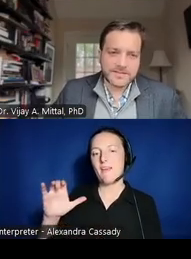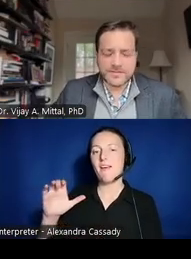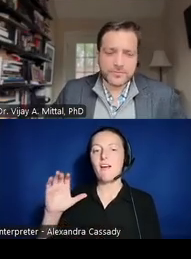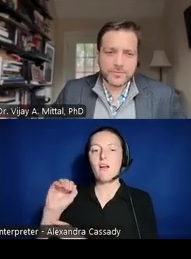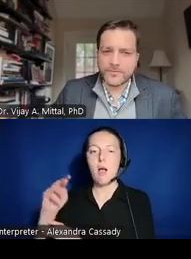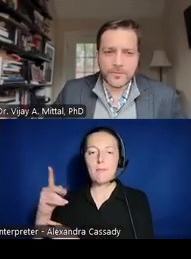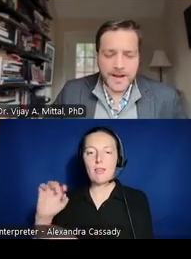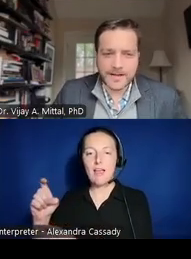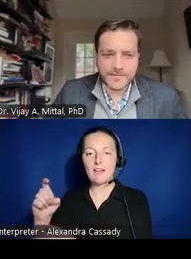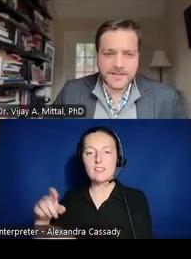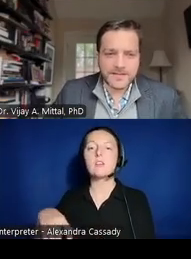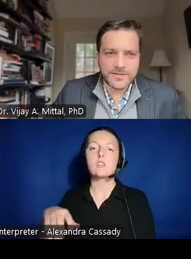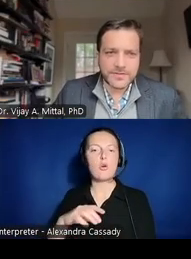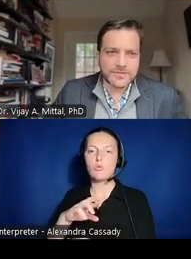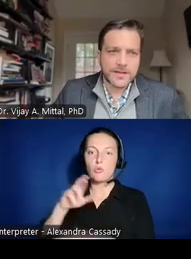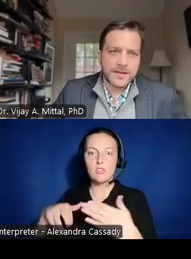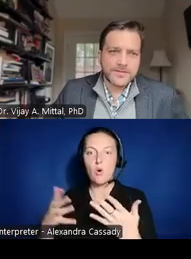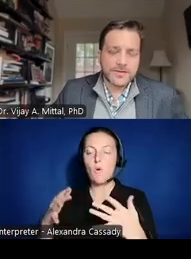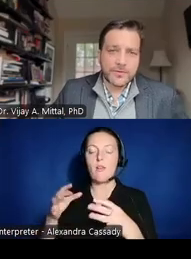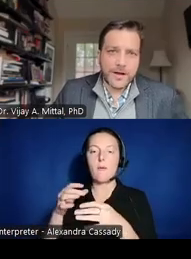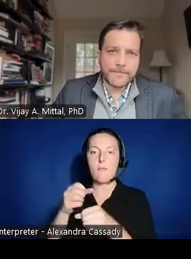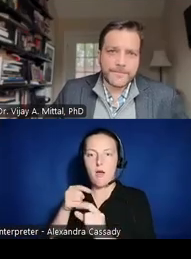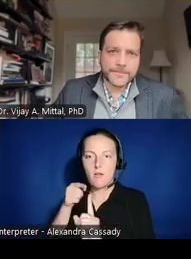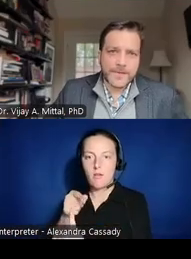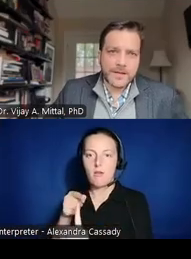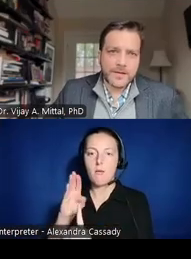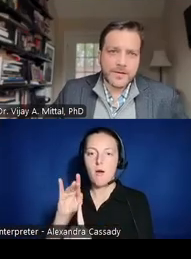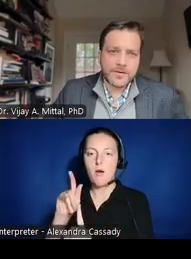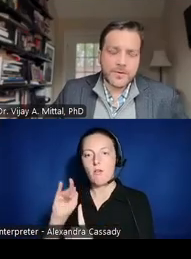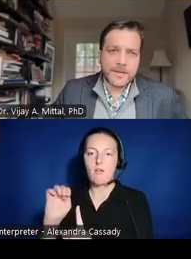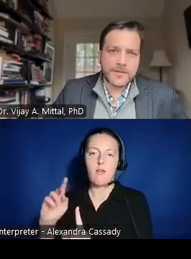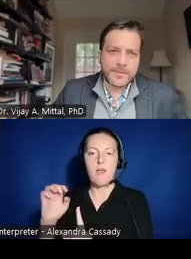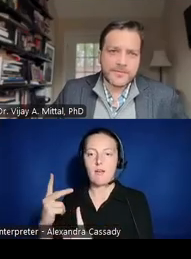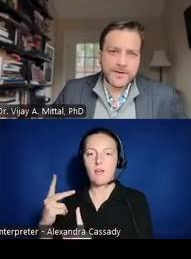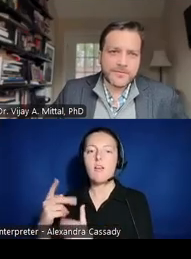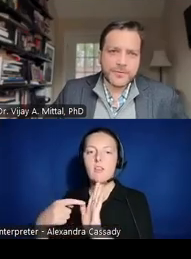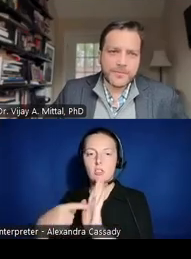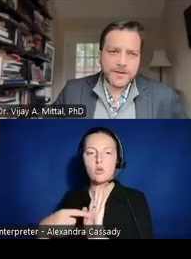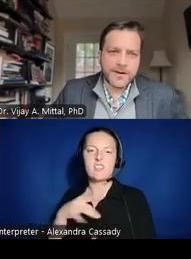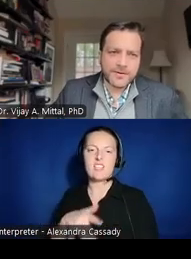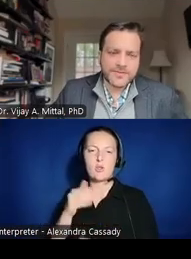to to a variety of these kinds of issues. So um you know and there have been very few biomarkers